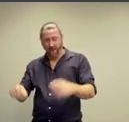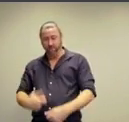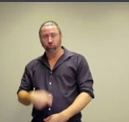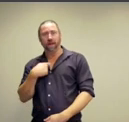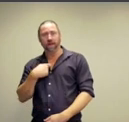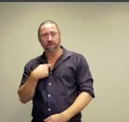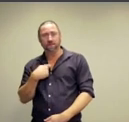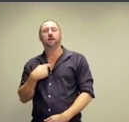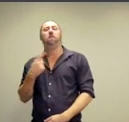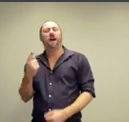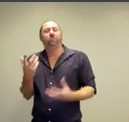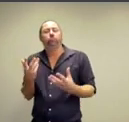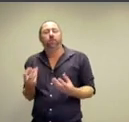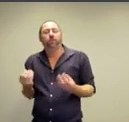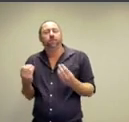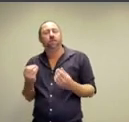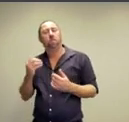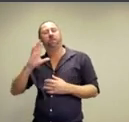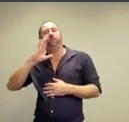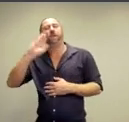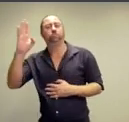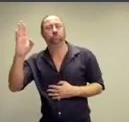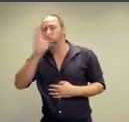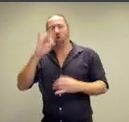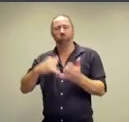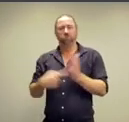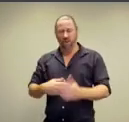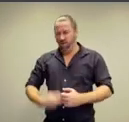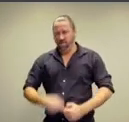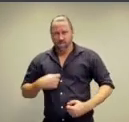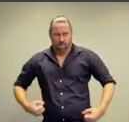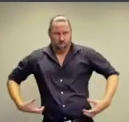biker jacket. But you can see they're quite soft deconstructed fashion